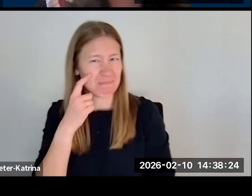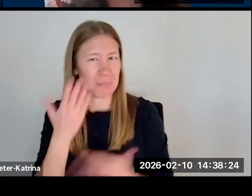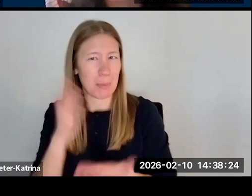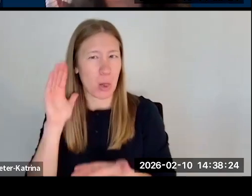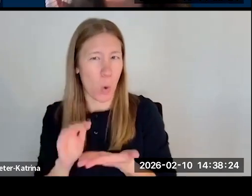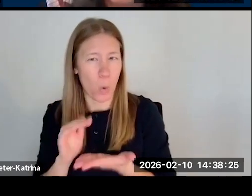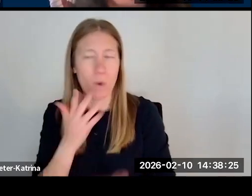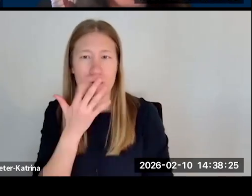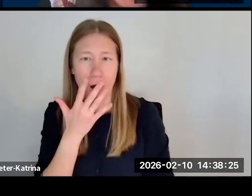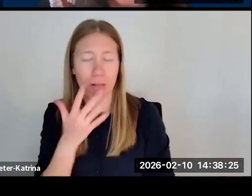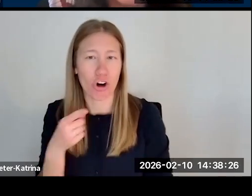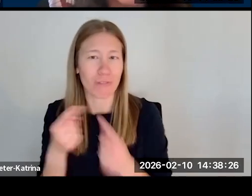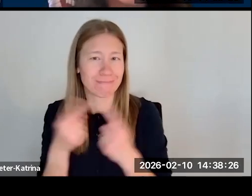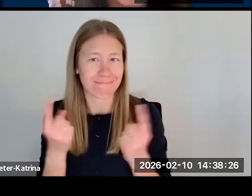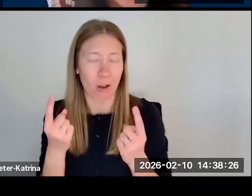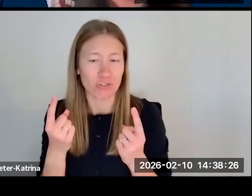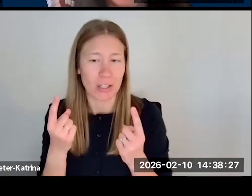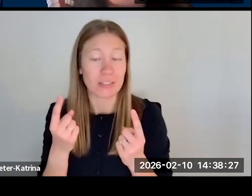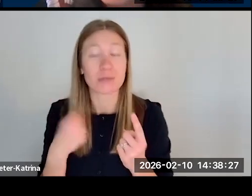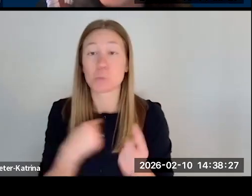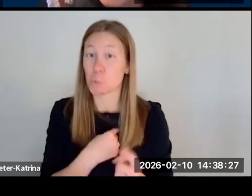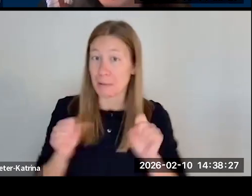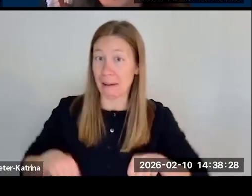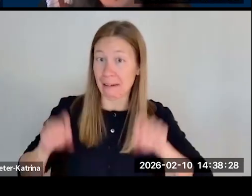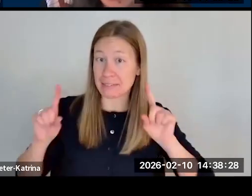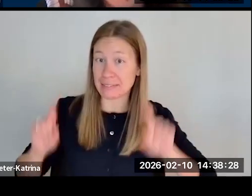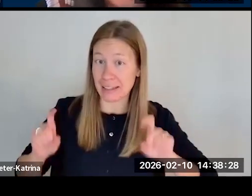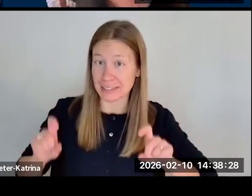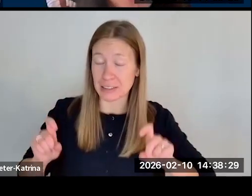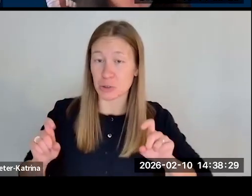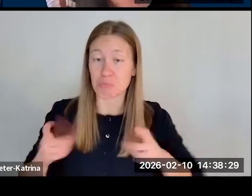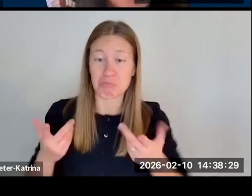but we can check the color contrast ourselves and see if it's good enough or not.